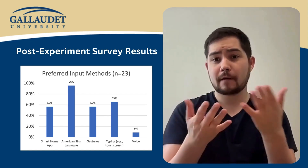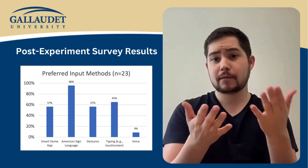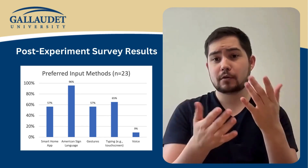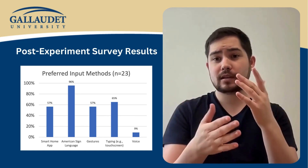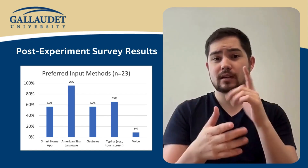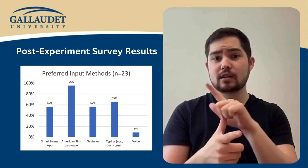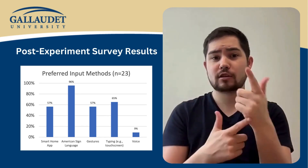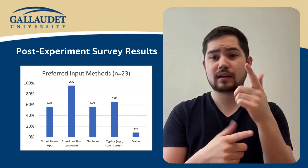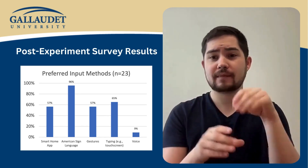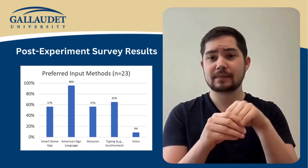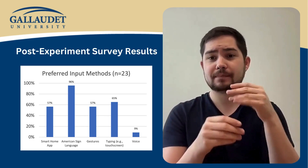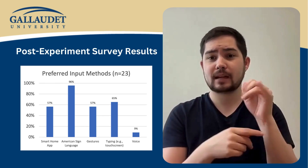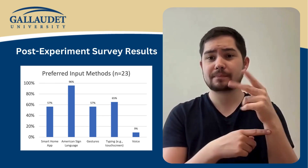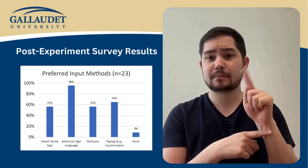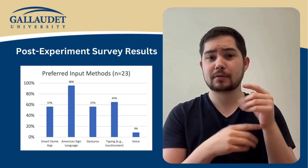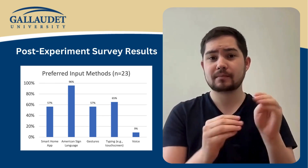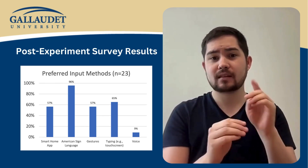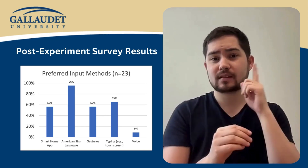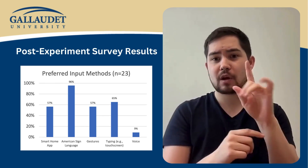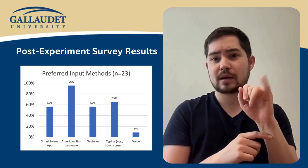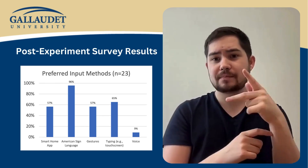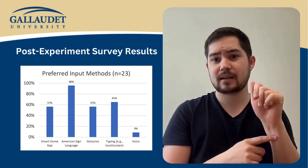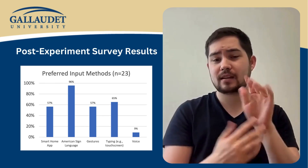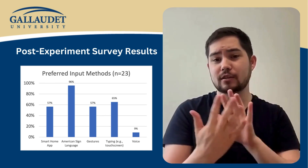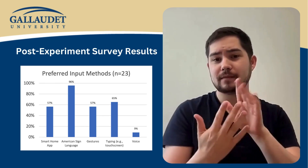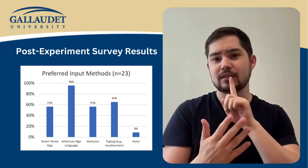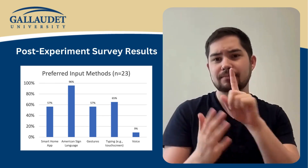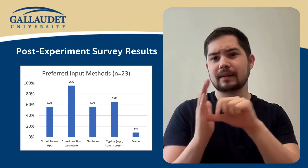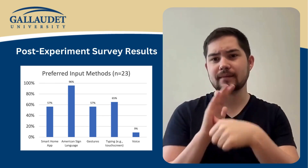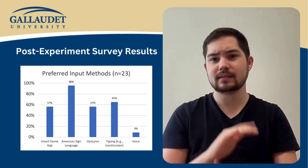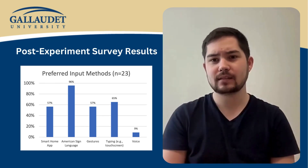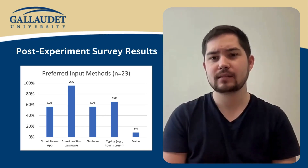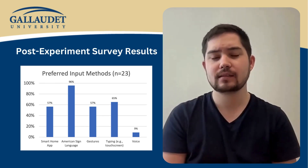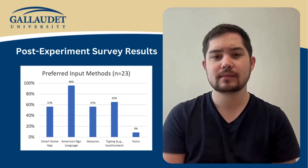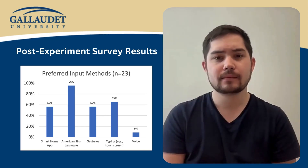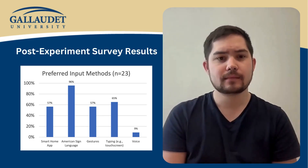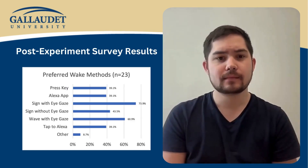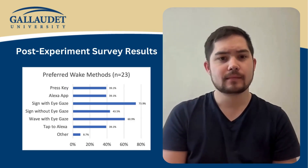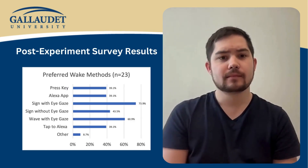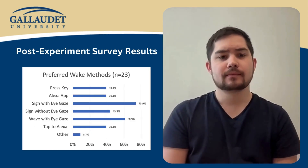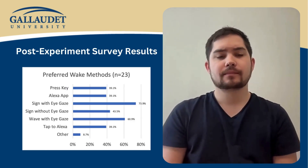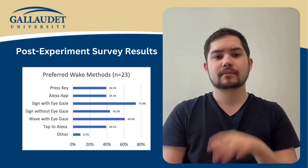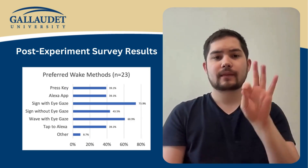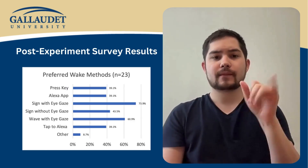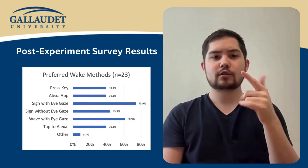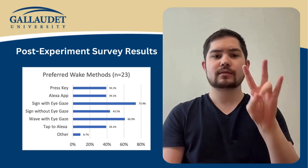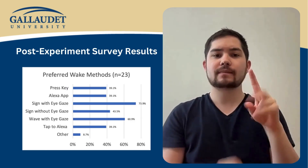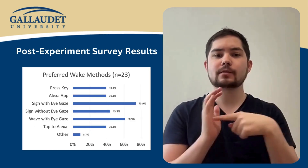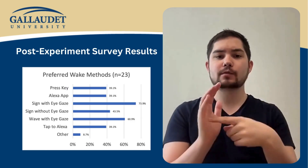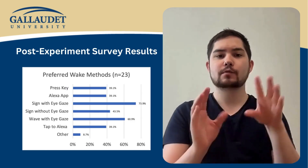offering alternative input methods for IPA interfaces is emphasized.